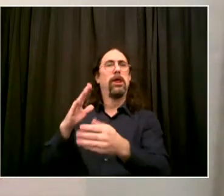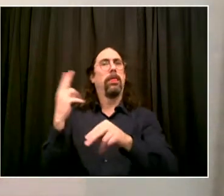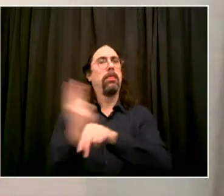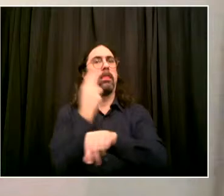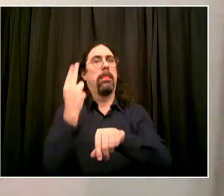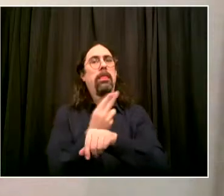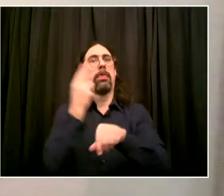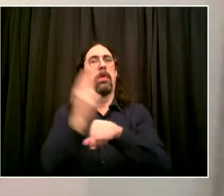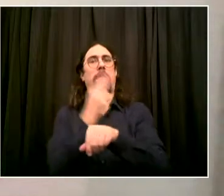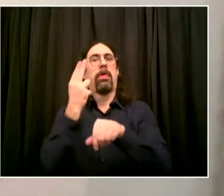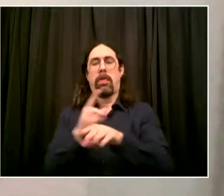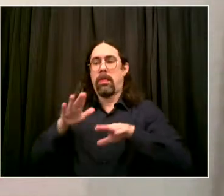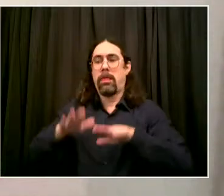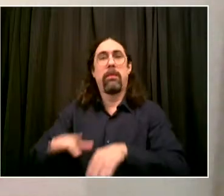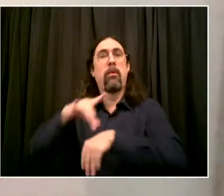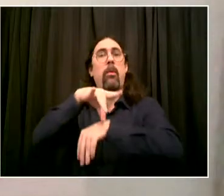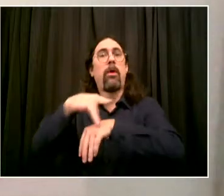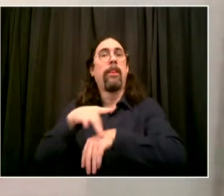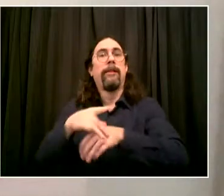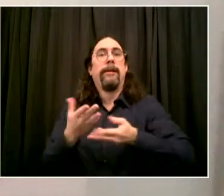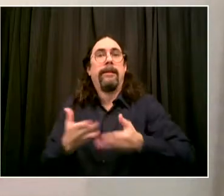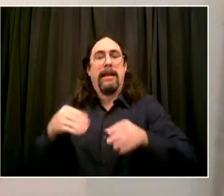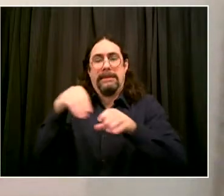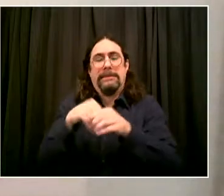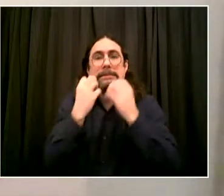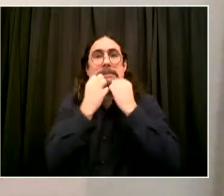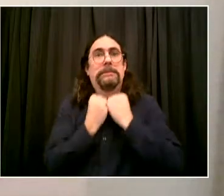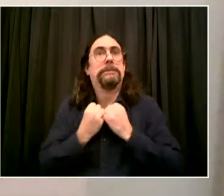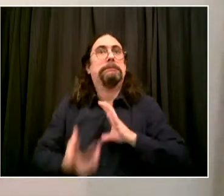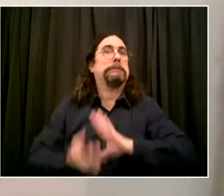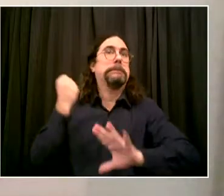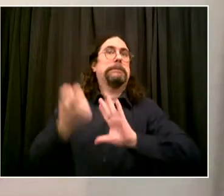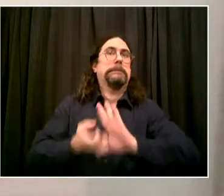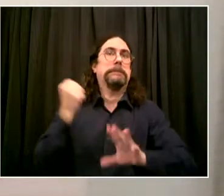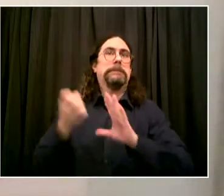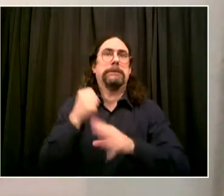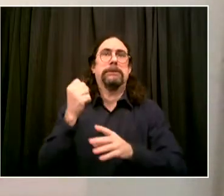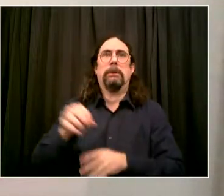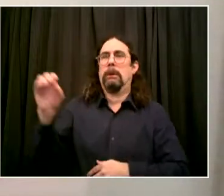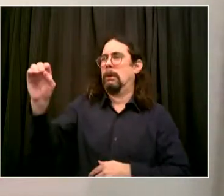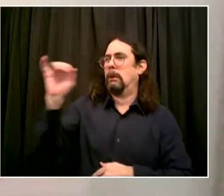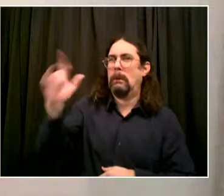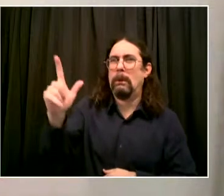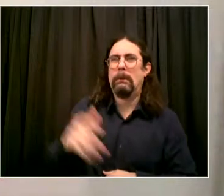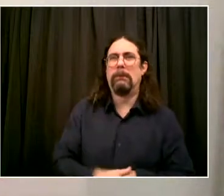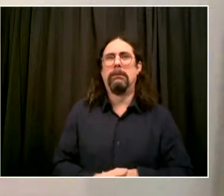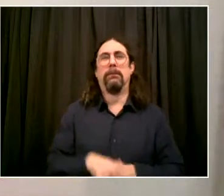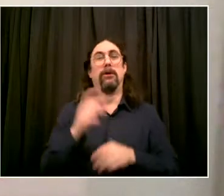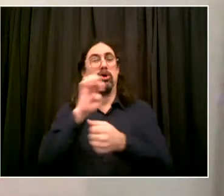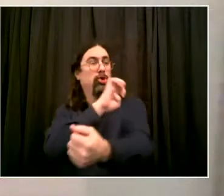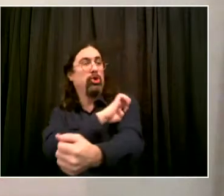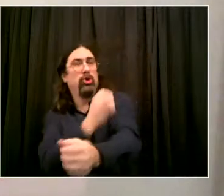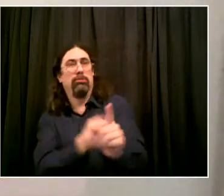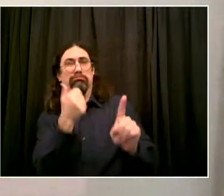CHALLENGE OF OUR TIME. WE COMMITTED BACK THEHEN TO USE EVEVY ERTOOL AT OUR DISPOSAL TO PROTECT OUR PENSION ON OUR PLANET AGAGAIN ST FOSSIL FUELS AND BIG OIL.